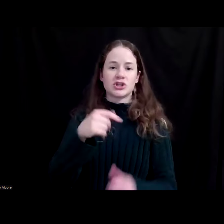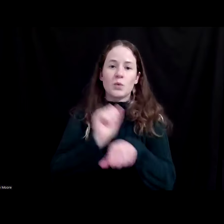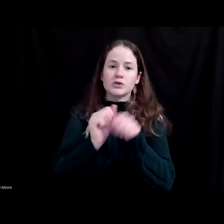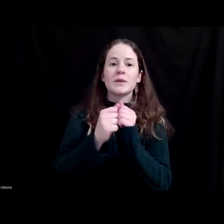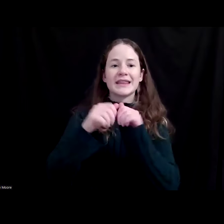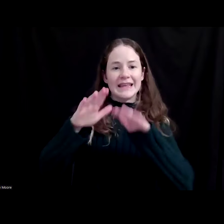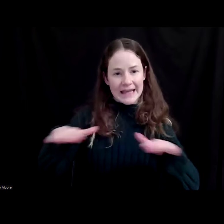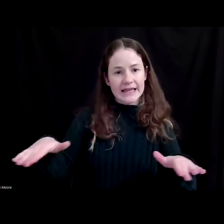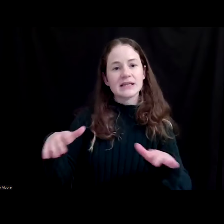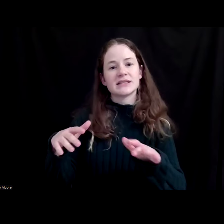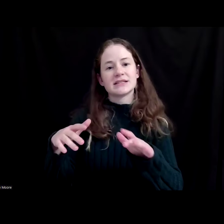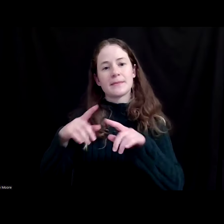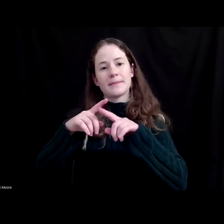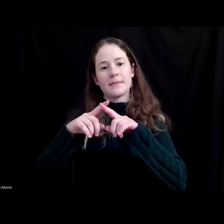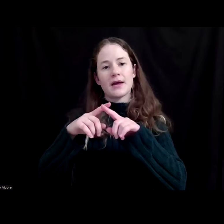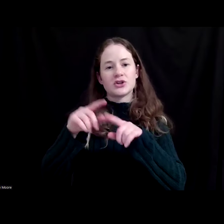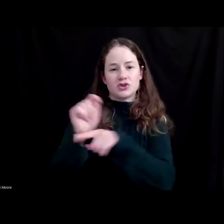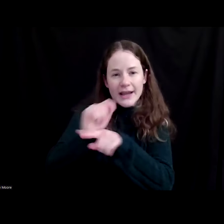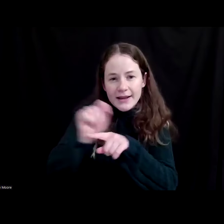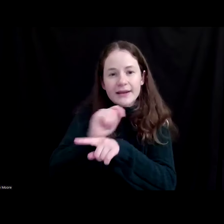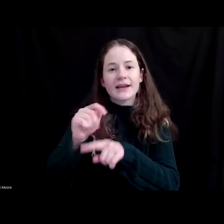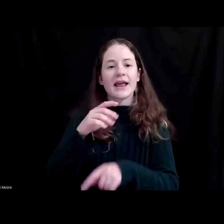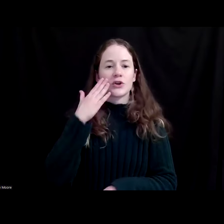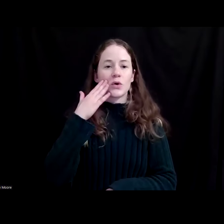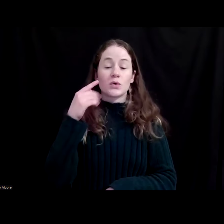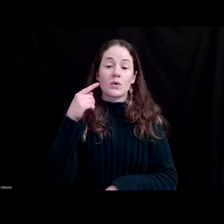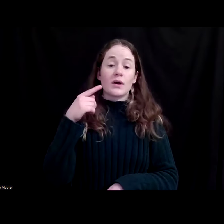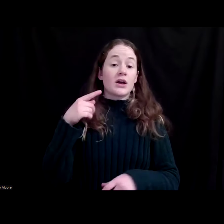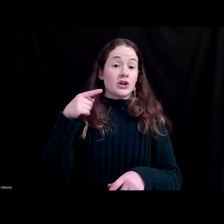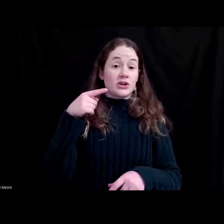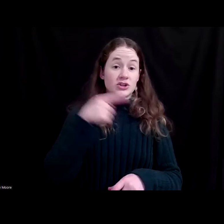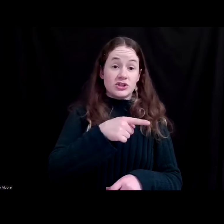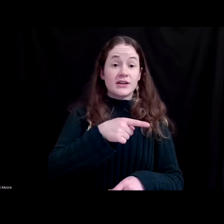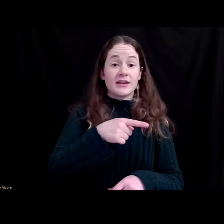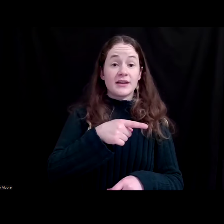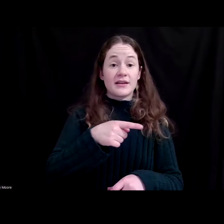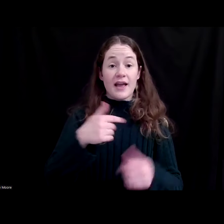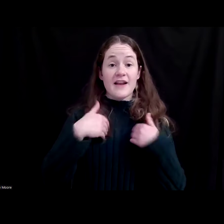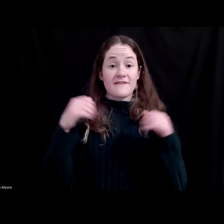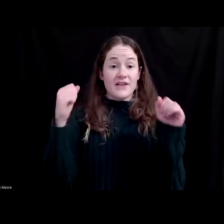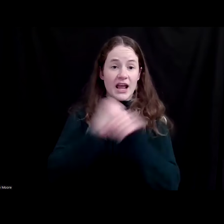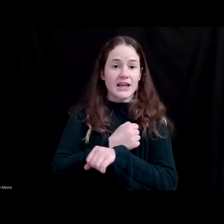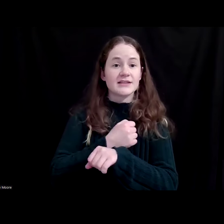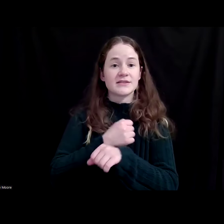lost by decision to Valentina Chevchenko who's a UFC long running UFC champion now. So but uh yeah Lindsay is a very